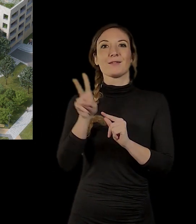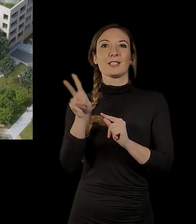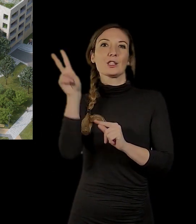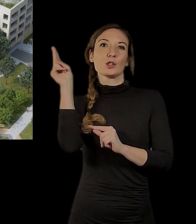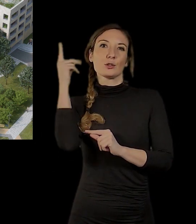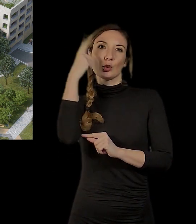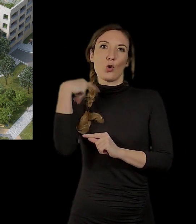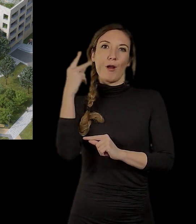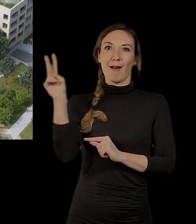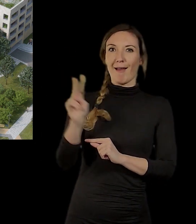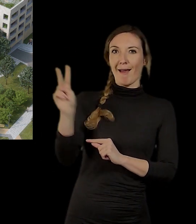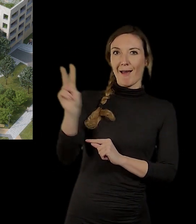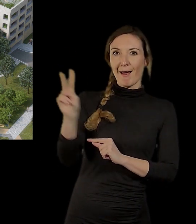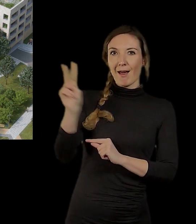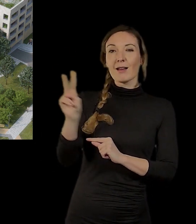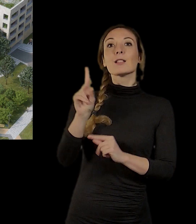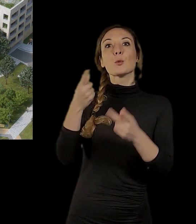Whether according to the new legislation or according to